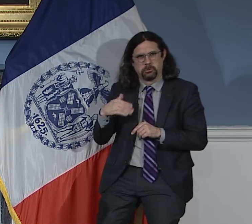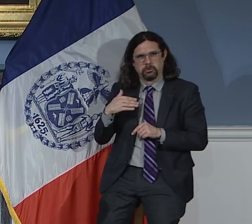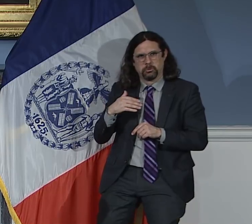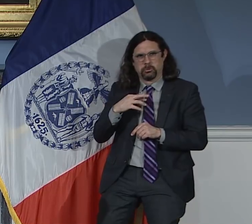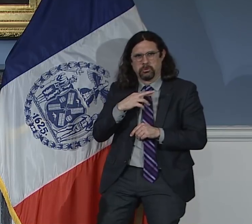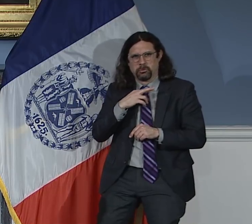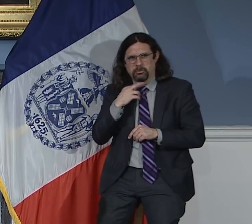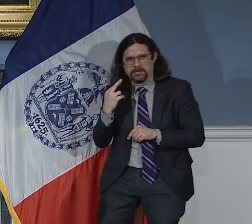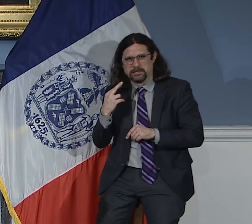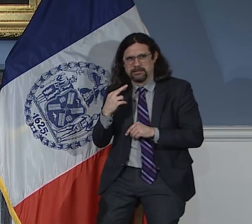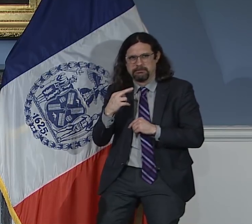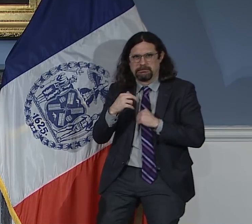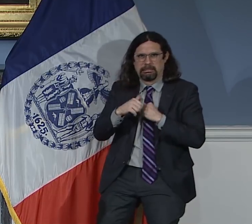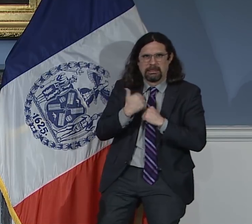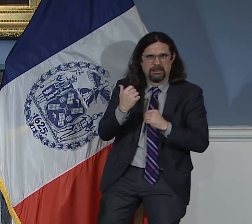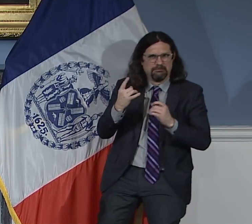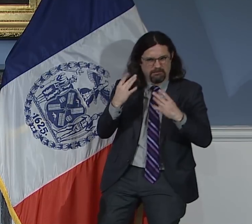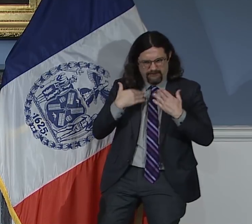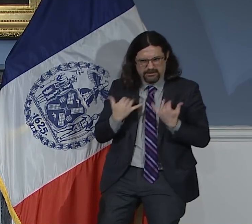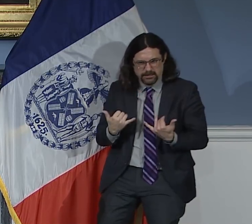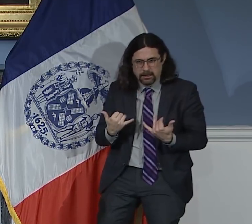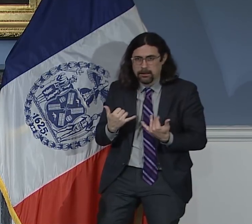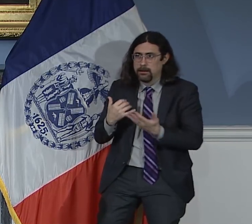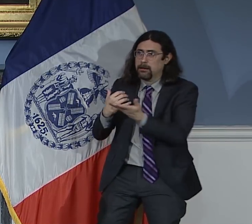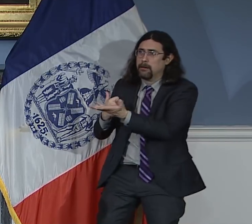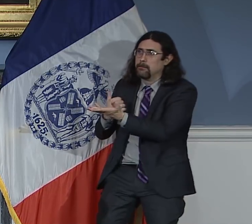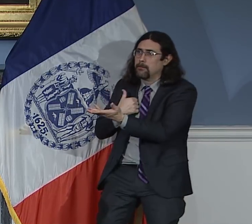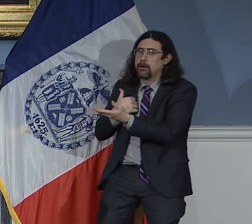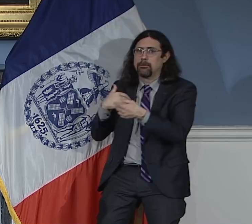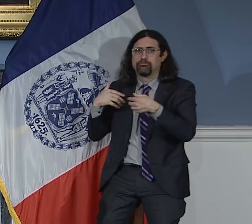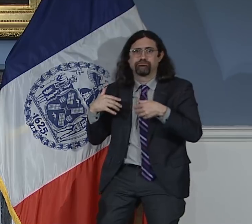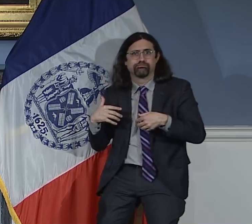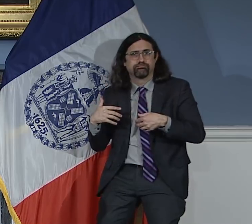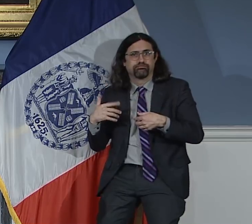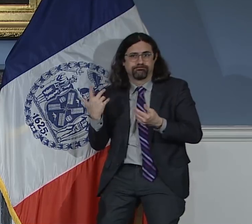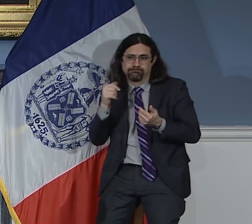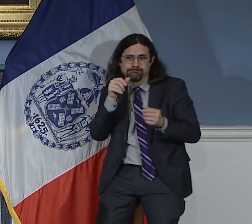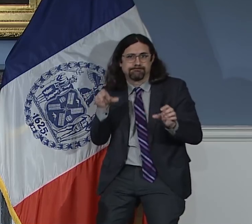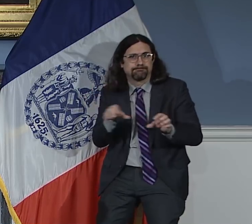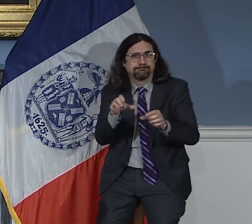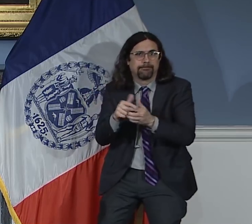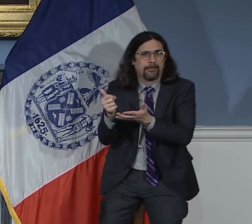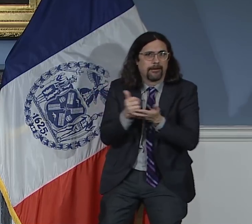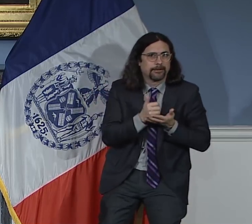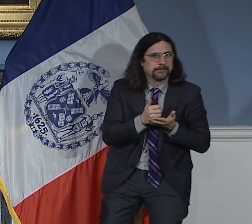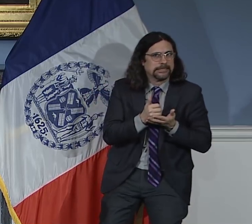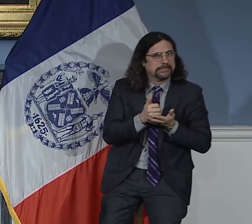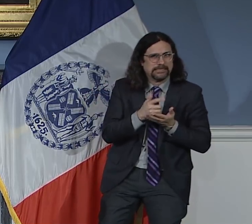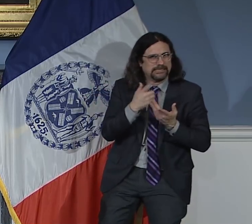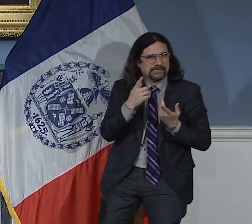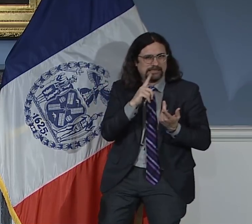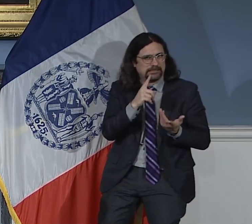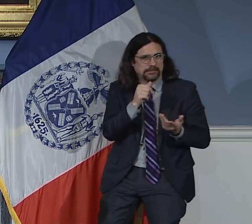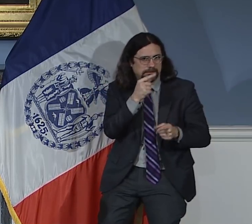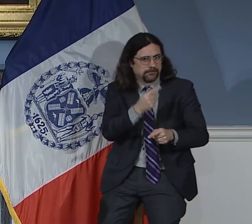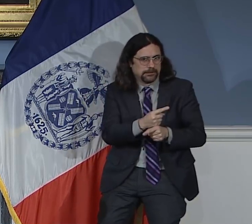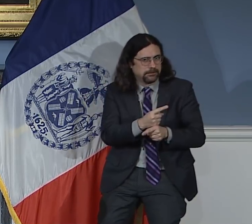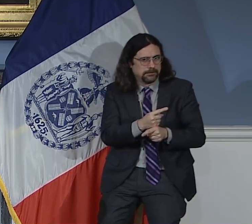IN DECADES. OUR MILITARY IS THE ONLY ANSWER AT THIS POINT, AND IFE W EXPECT THOSE GOODS THAT ARE PRODUCED THAT